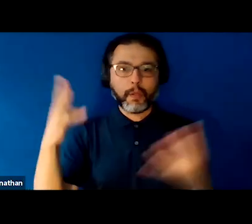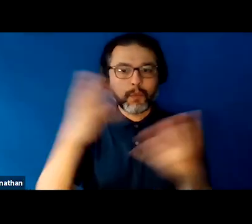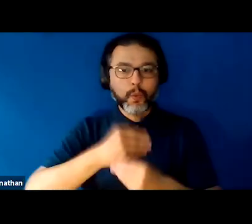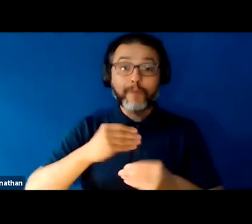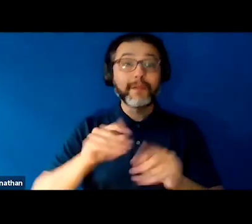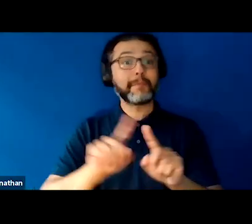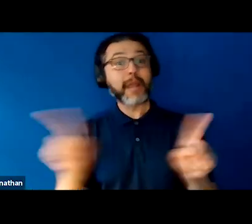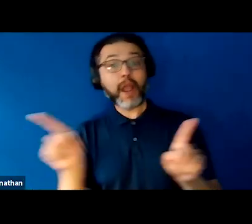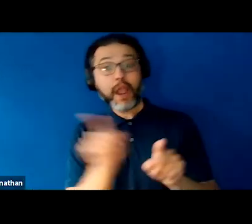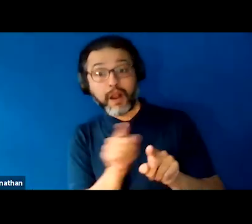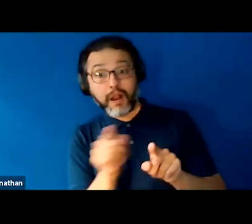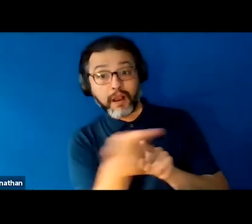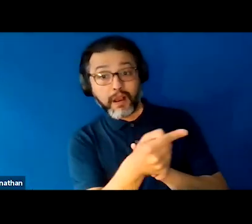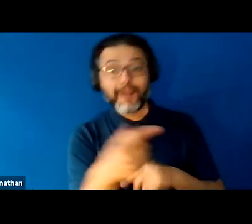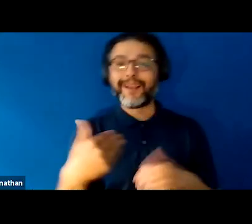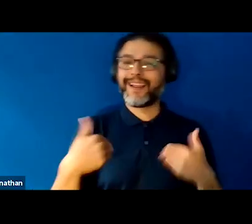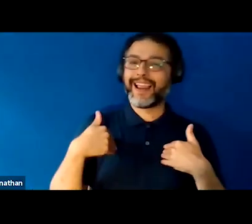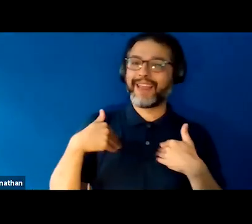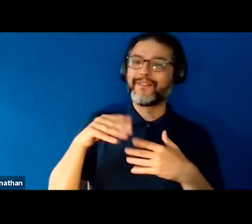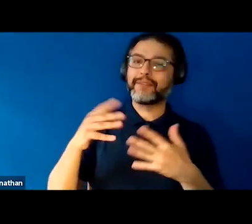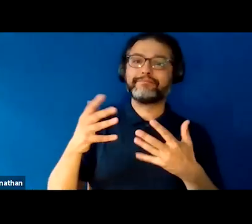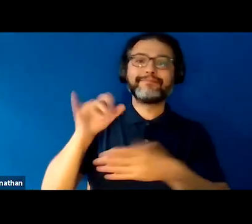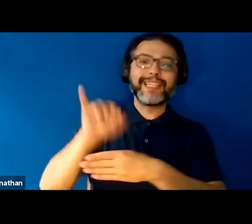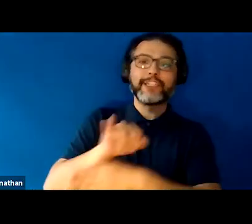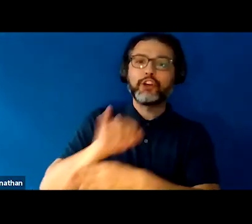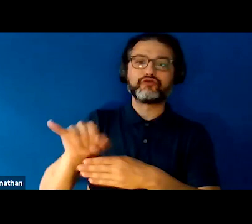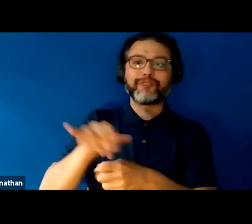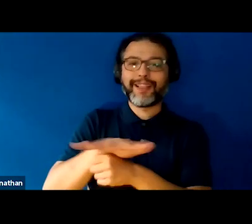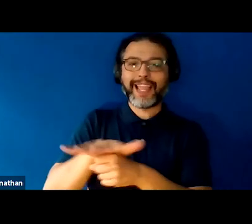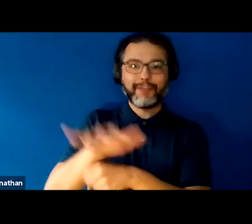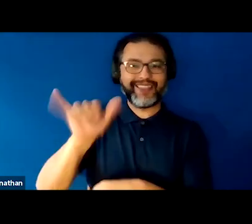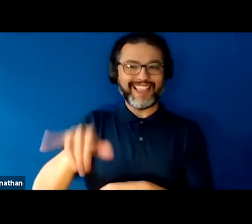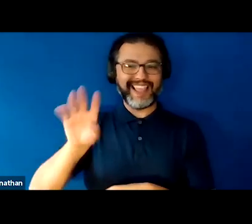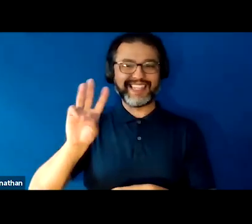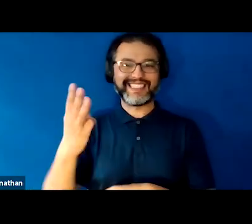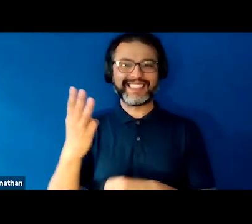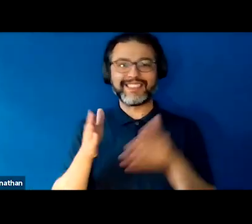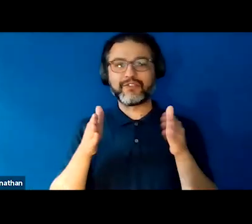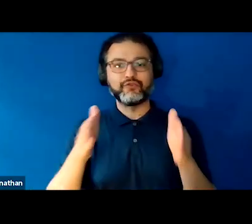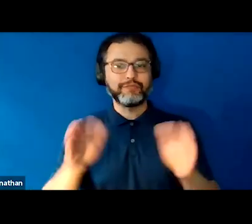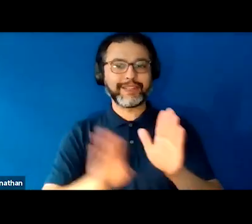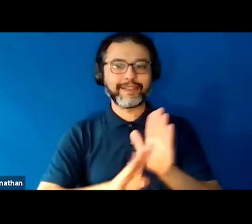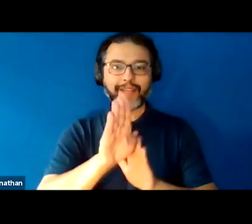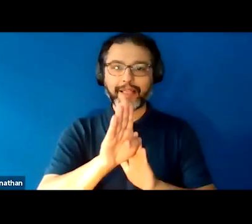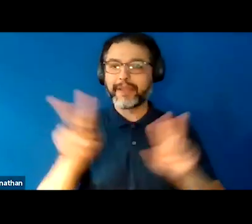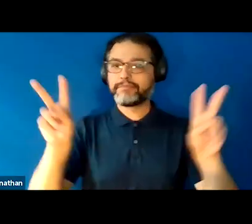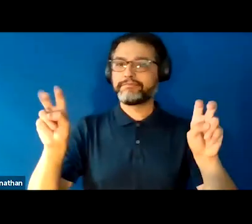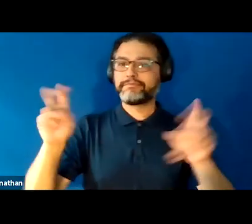And that’s the area that Derrick was actually just speaking about, with the Sixth Street Development. And that’s the former meatpacking district as it previously was.